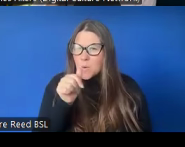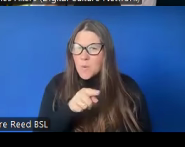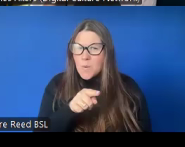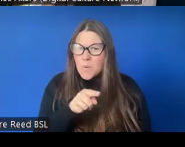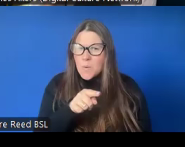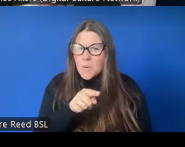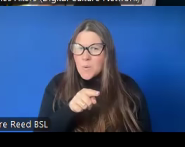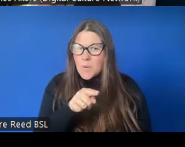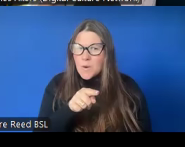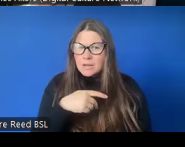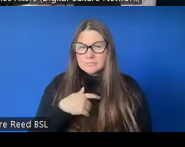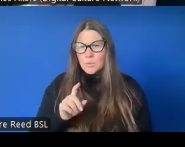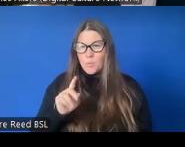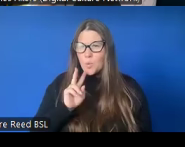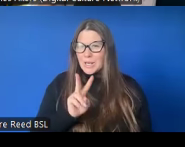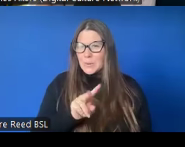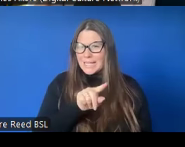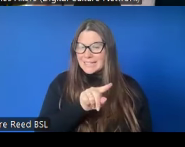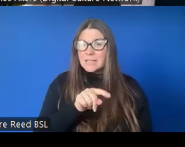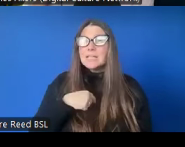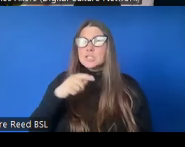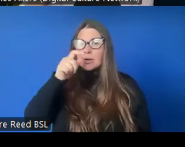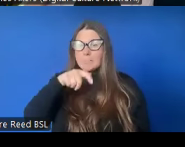What we're looking at here. People searching for things online.